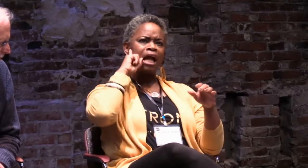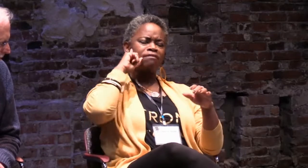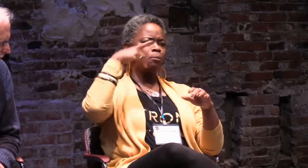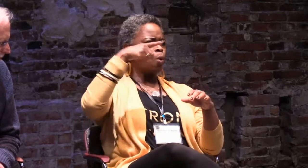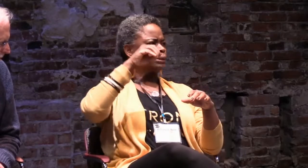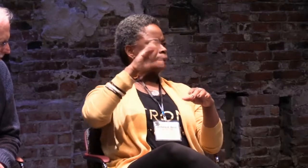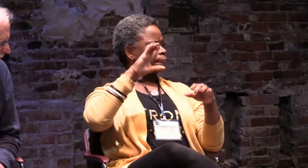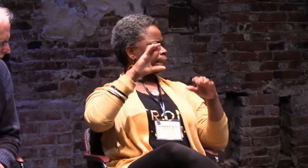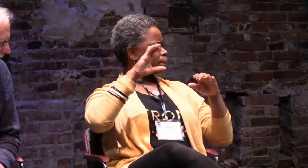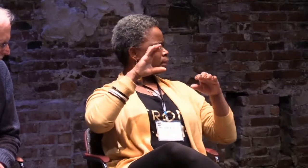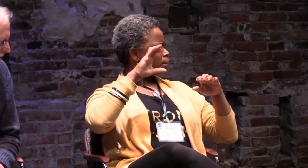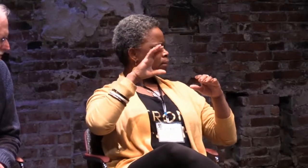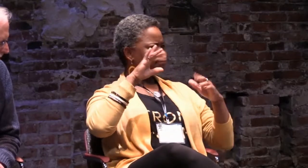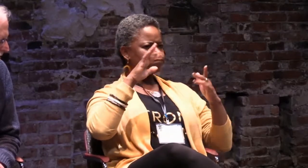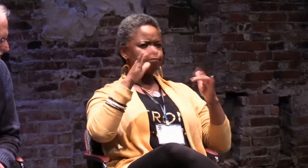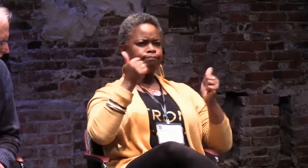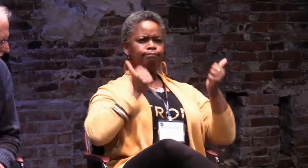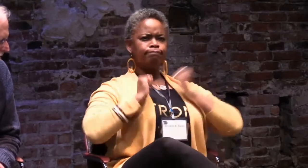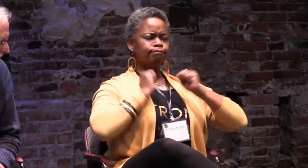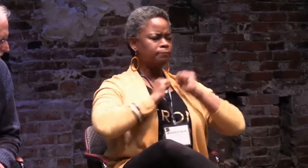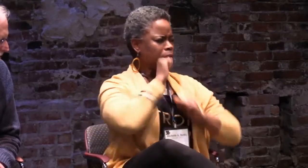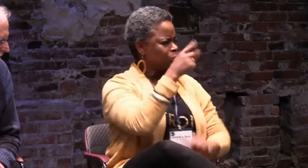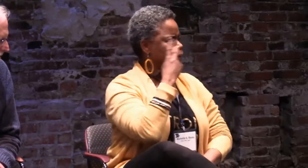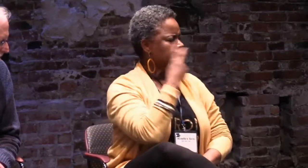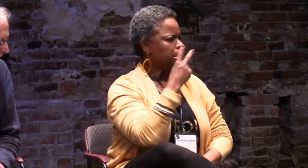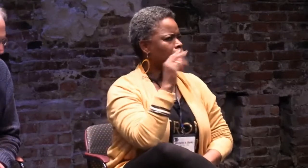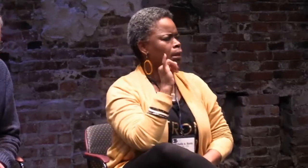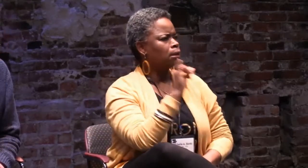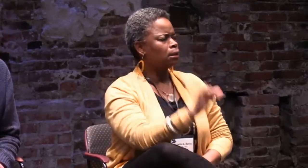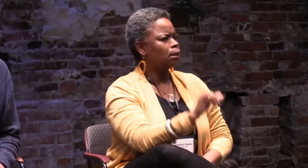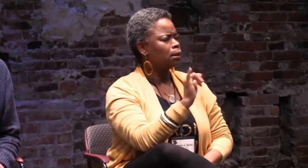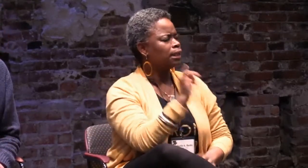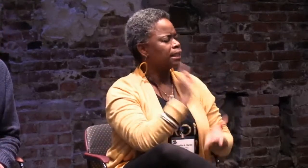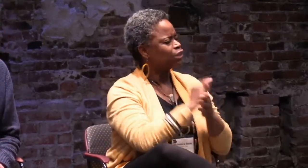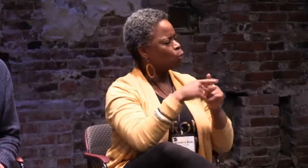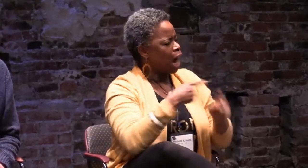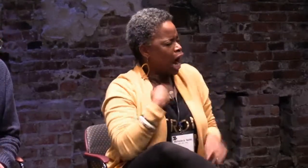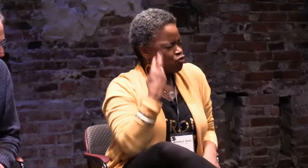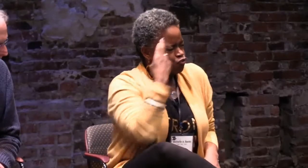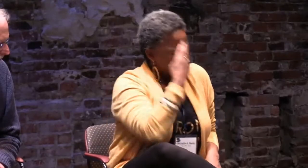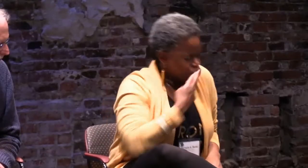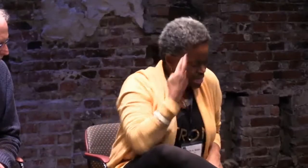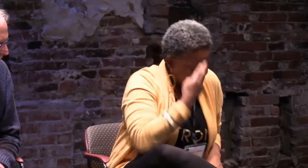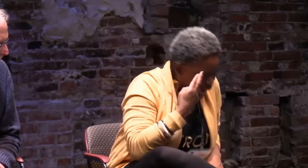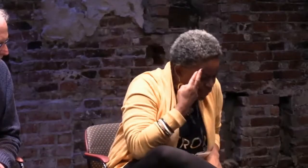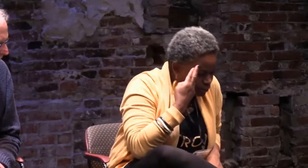and I don't see any folks of color who are deaf, producing content.